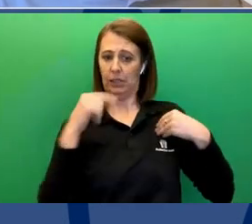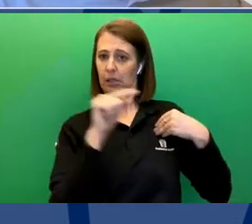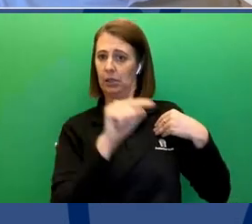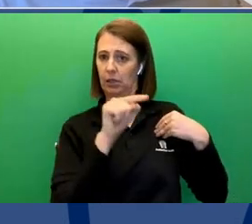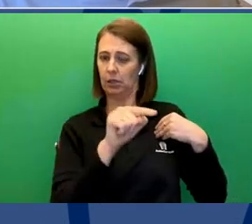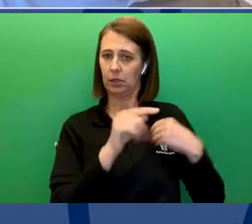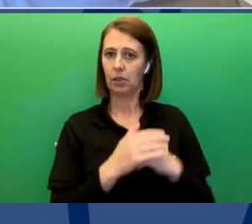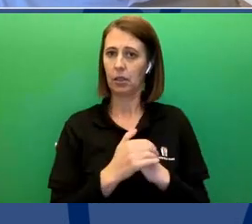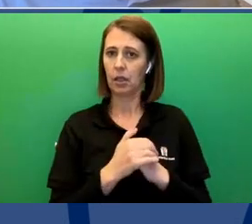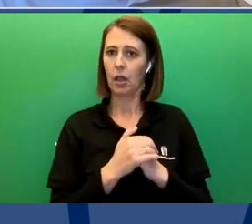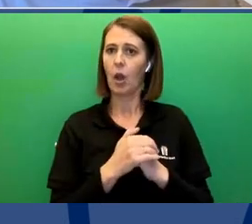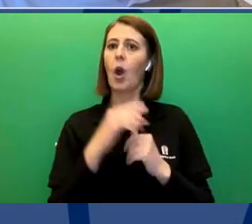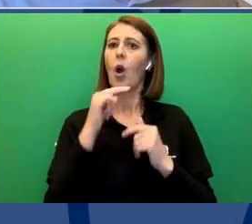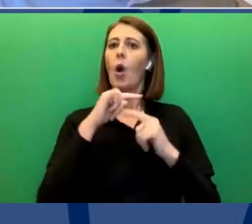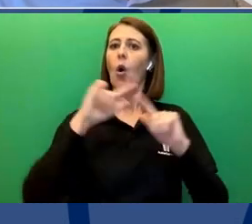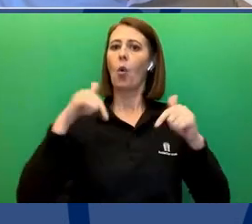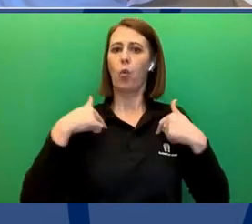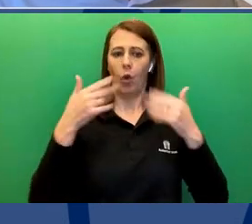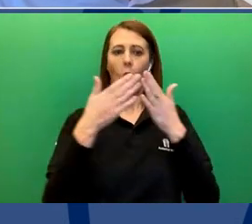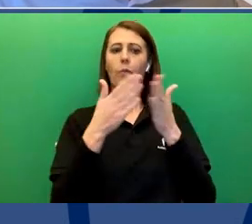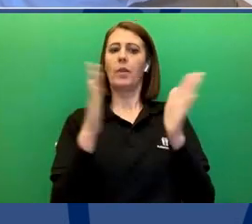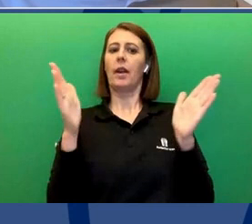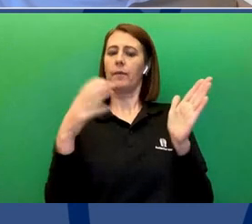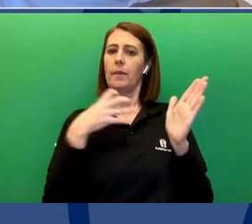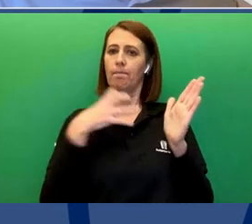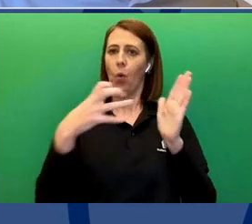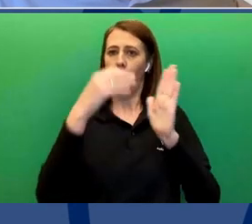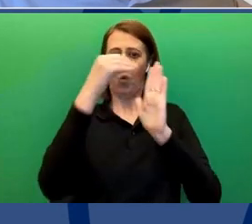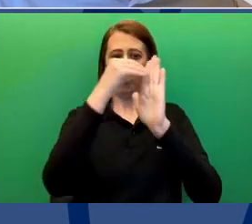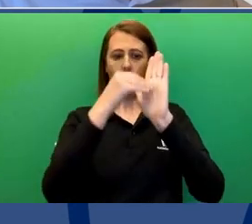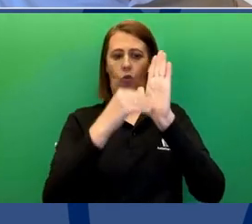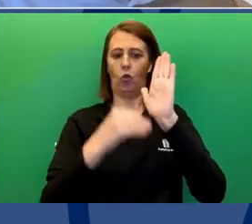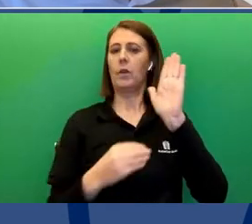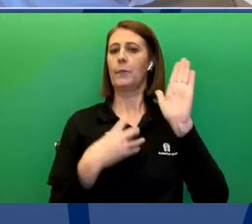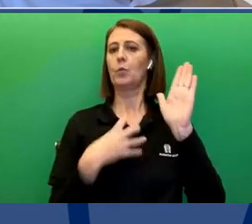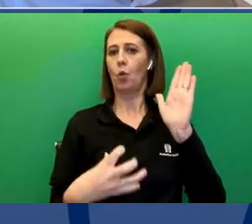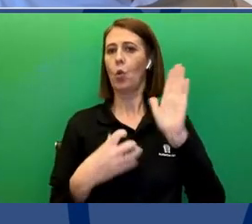up to a wider range of documentary evidence. So, again, if you're on the highly impacted